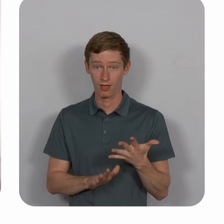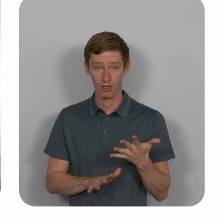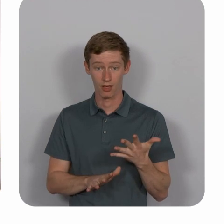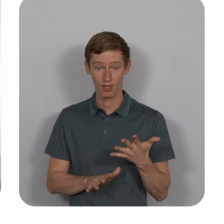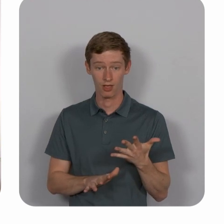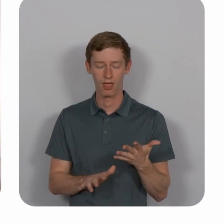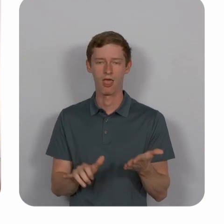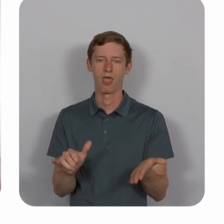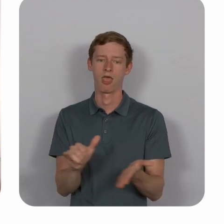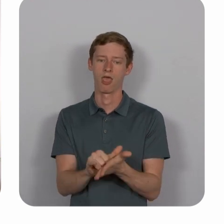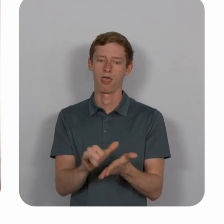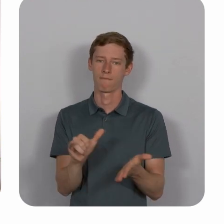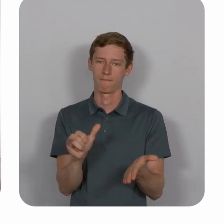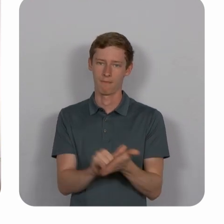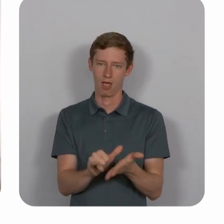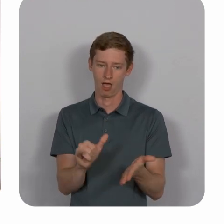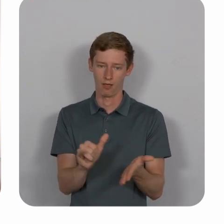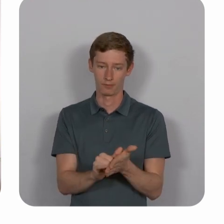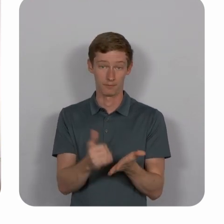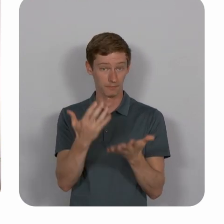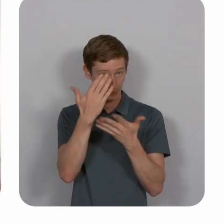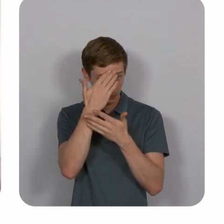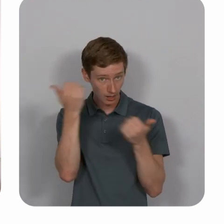the right set of evaluation metrics.